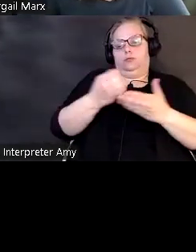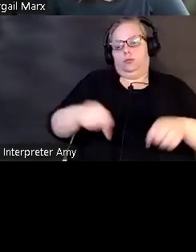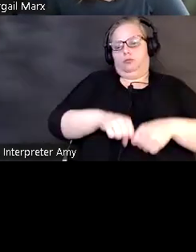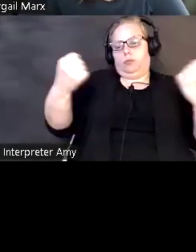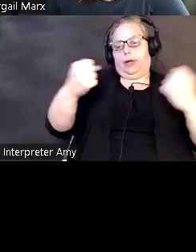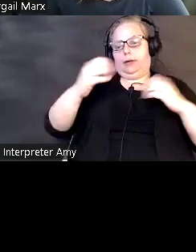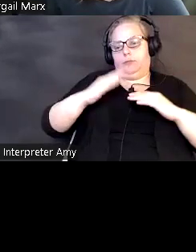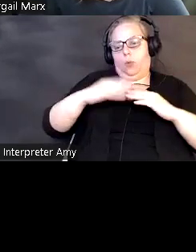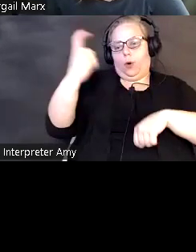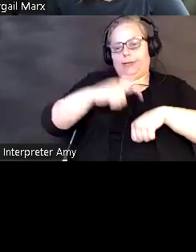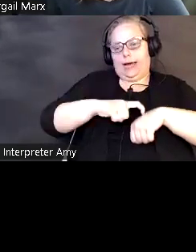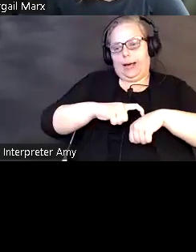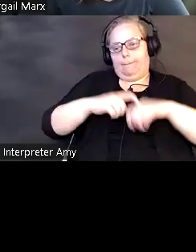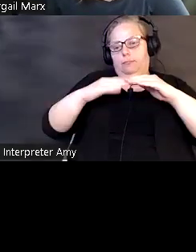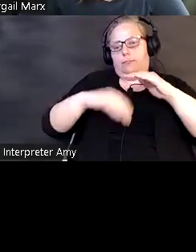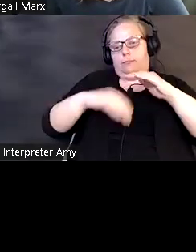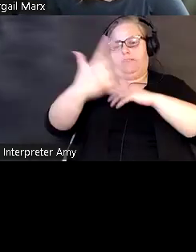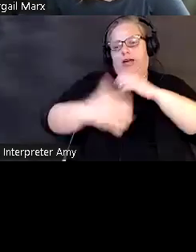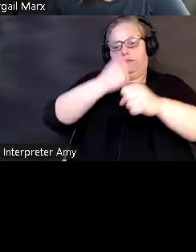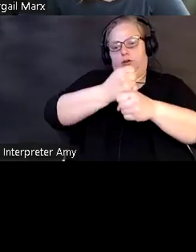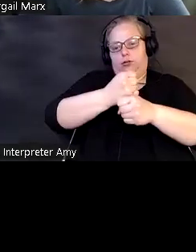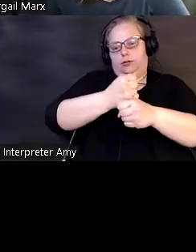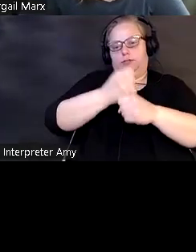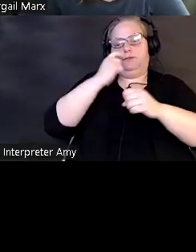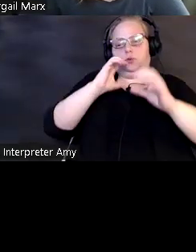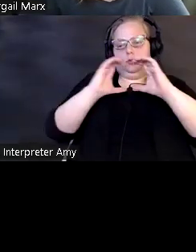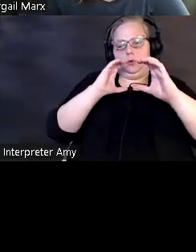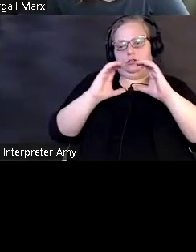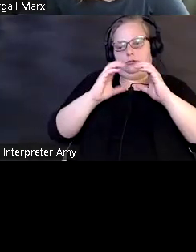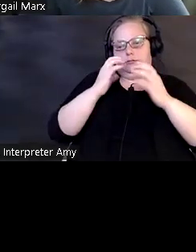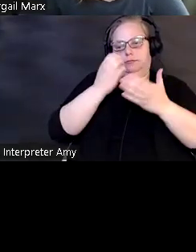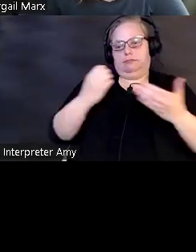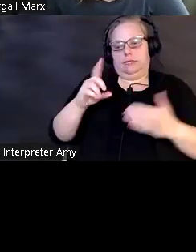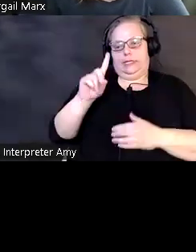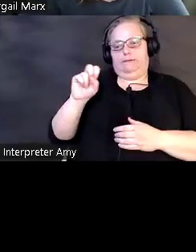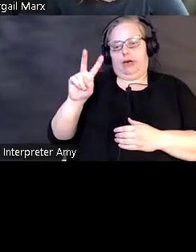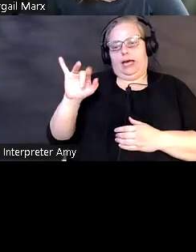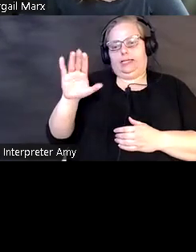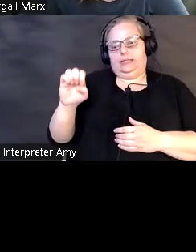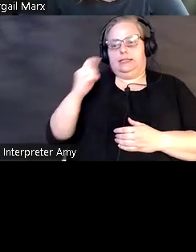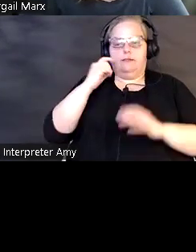within that 5-year lifespan of a communication device, and if the family can't afford to repair